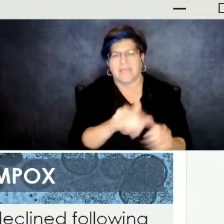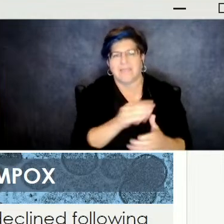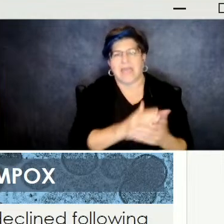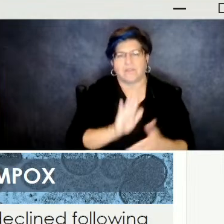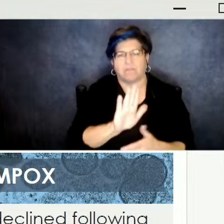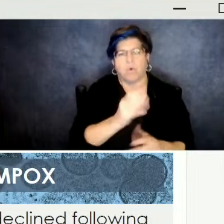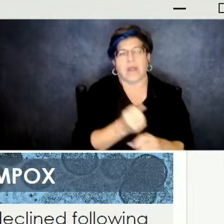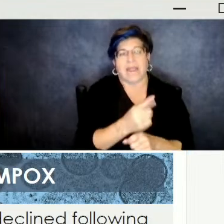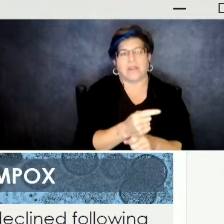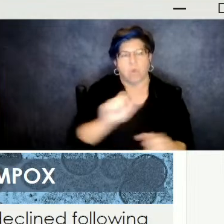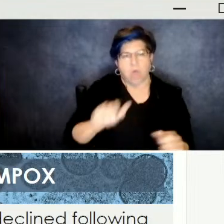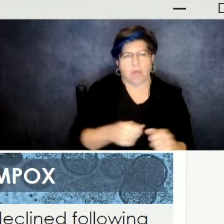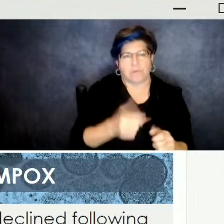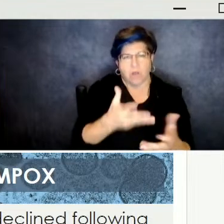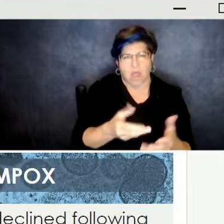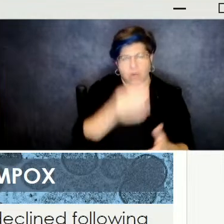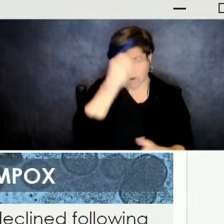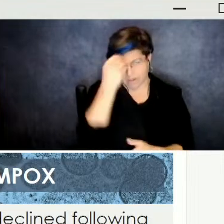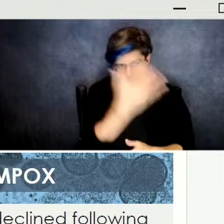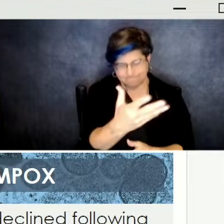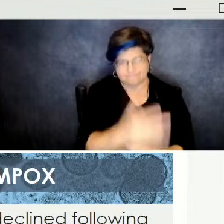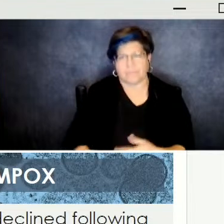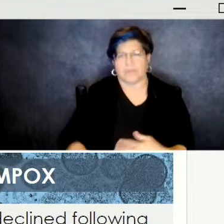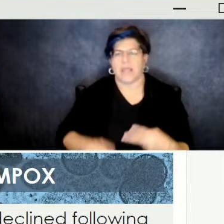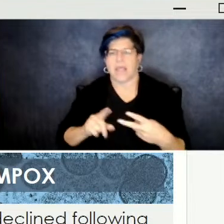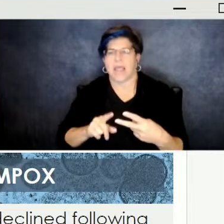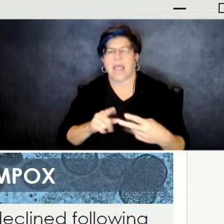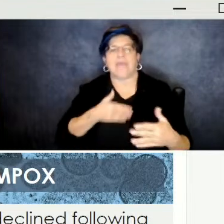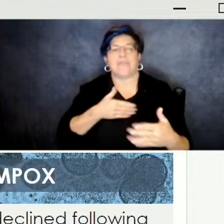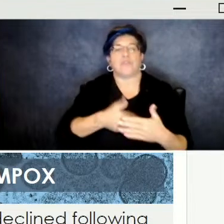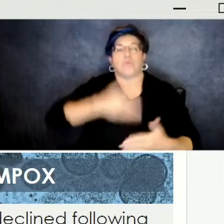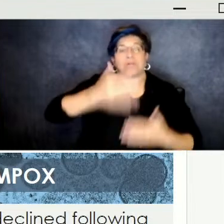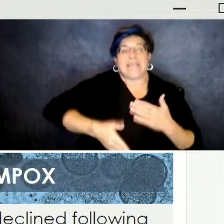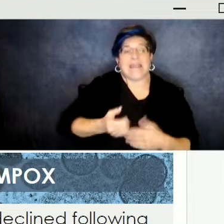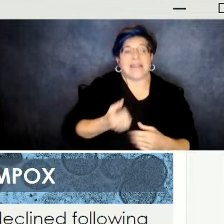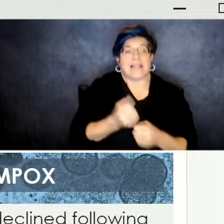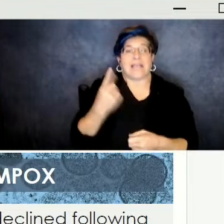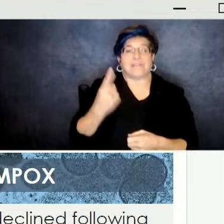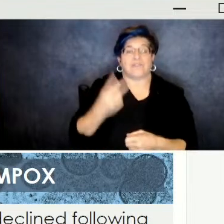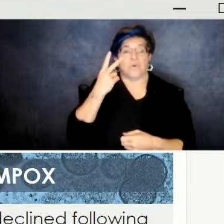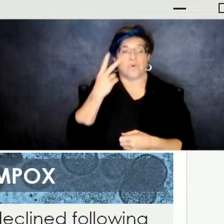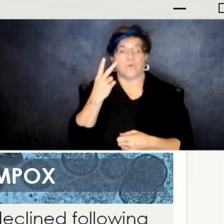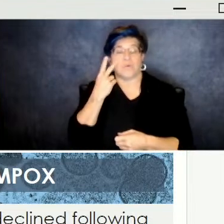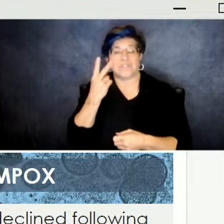CONTINUE TO WATCH VERY CLOSELY THAT AS A PART OF YOUR ANNUAL